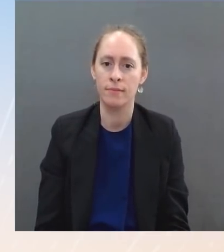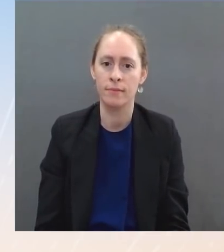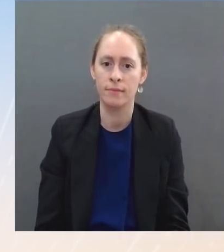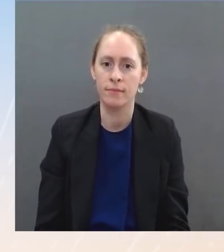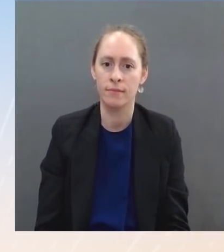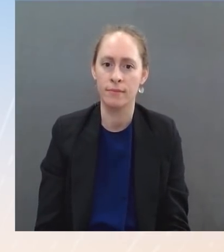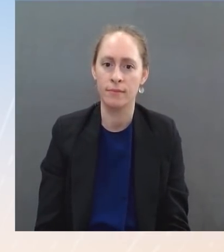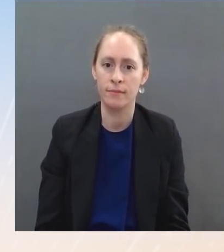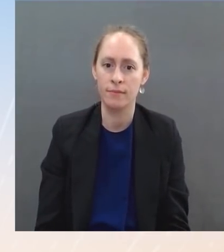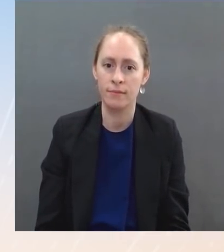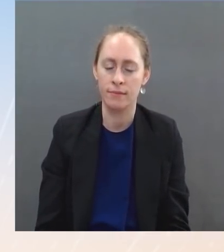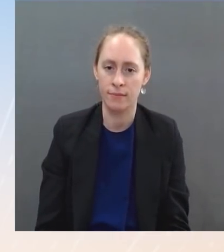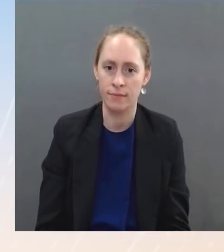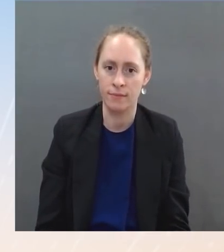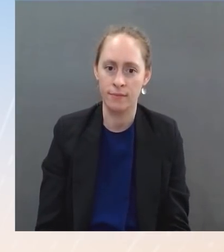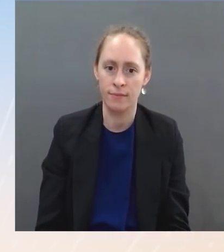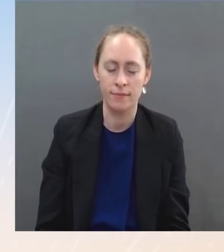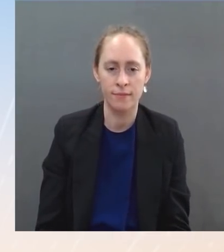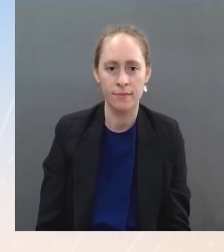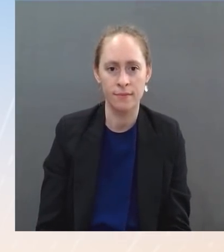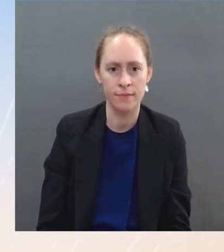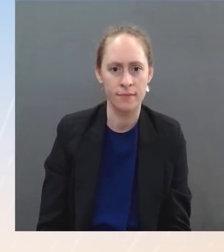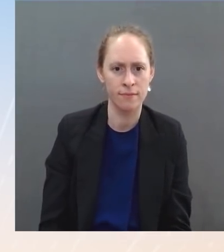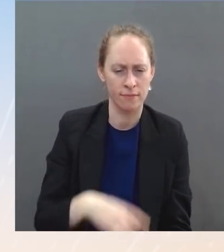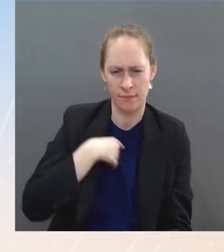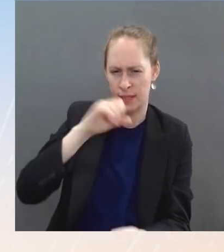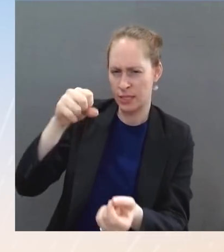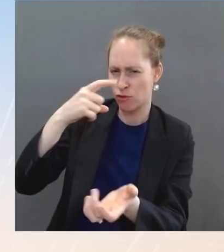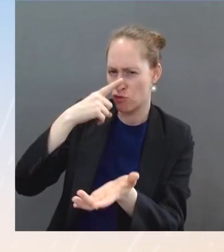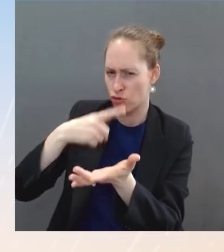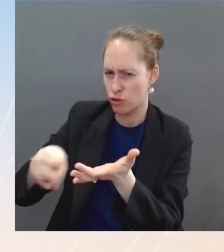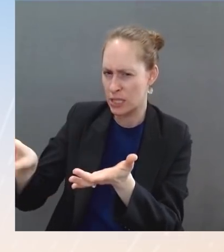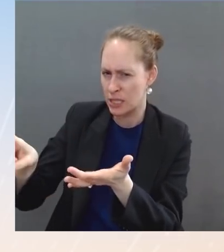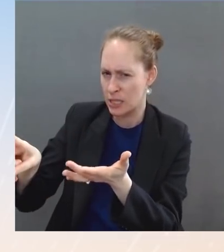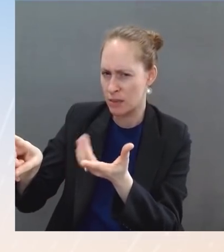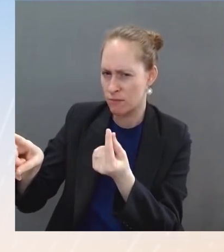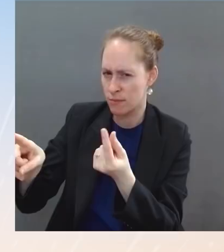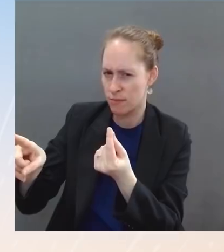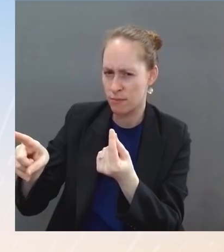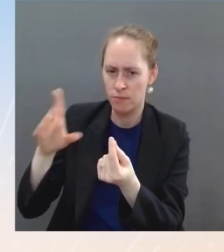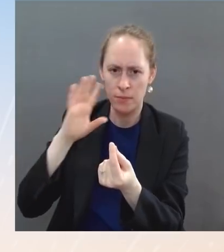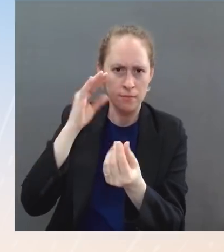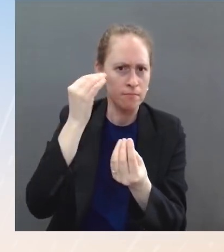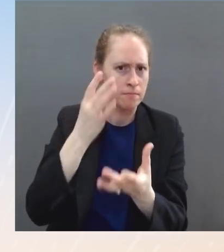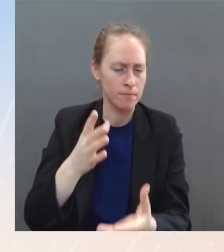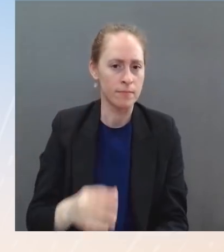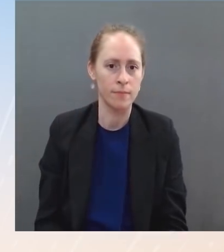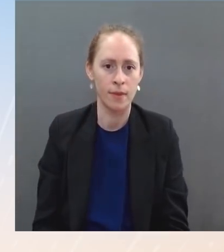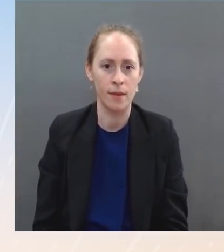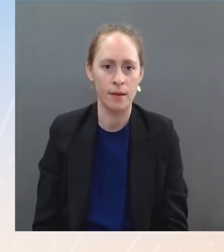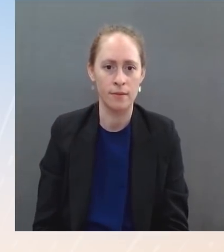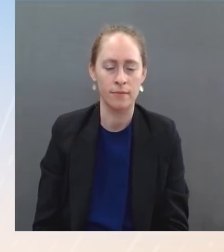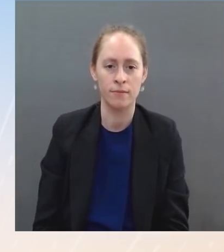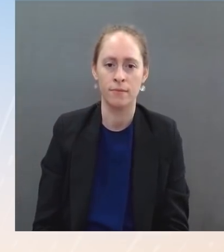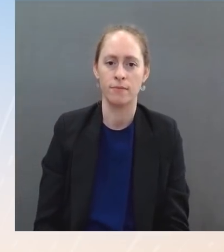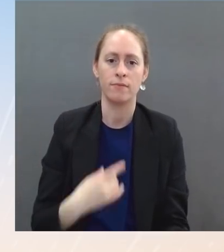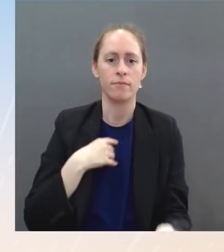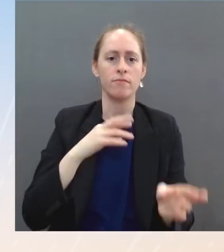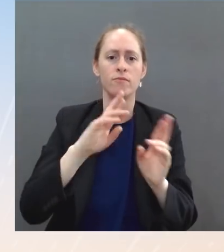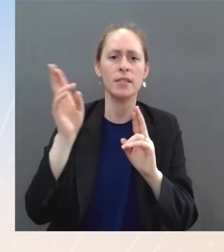We try to do it in an expedited manner. And we still have means of getting equipment of -- a range of equipment to people who need it on the ground.